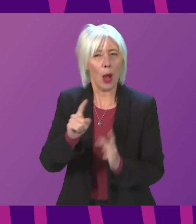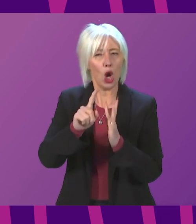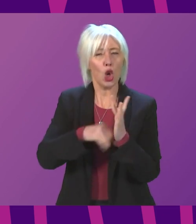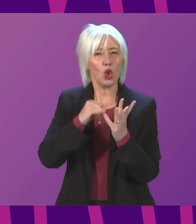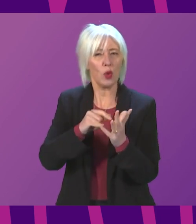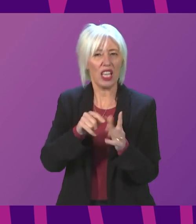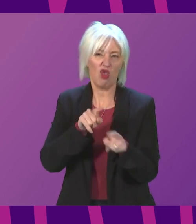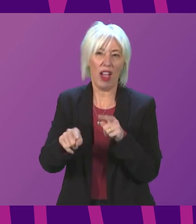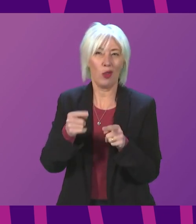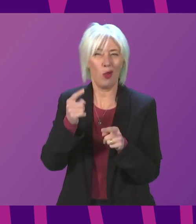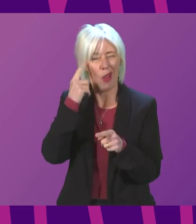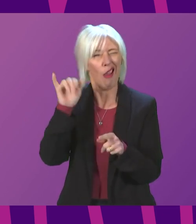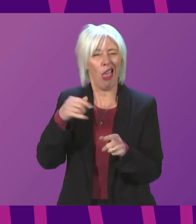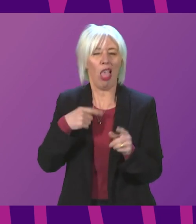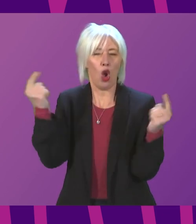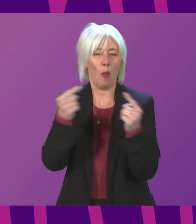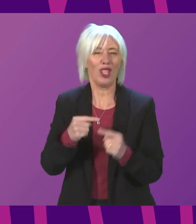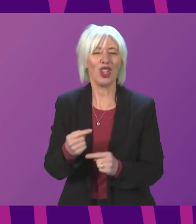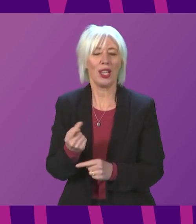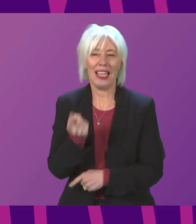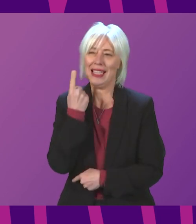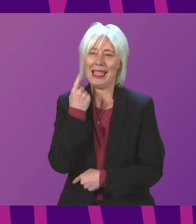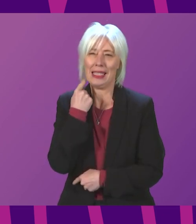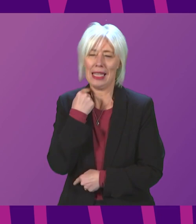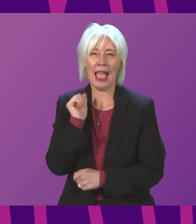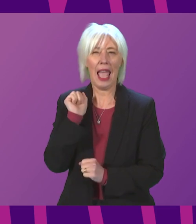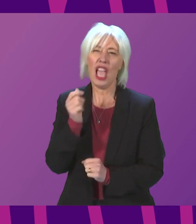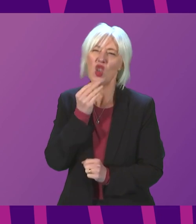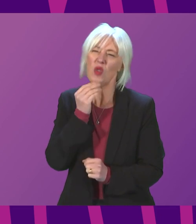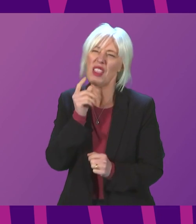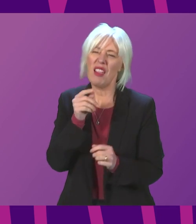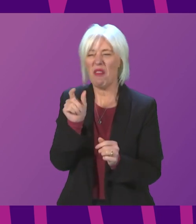for Covid recovery using misleading data to make petty political points, instead of giving